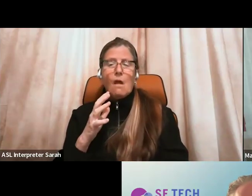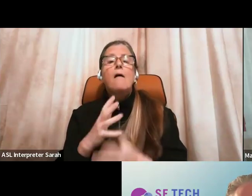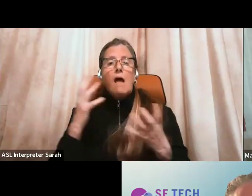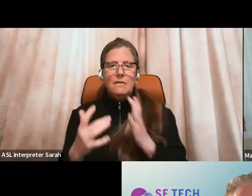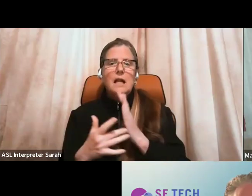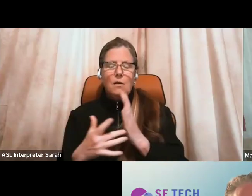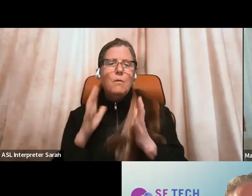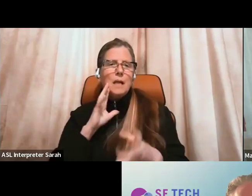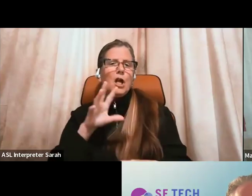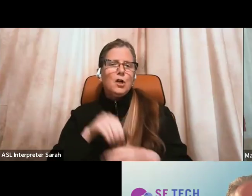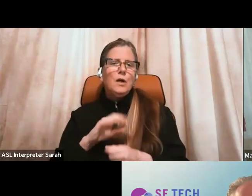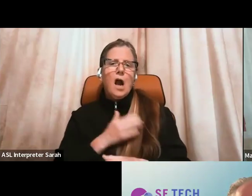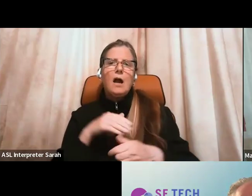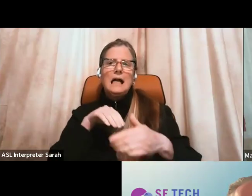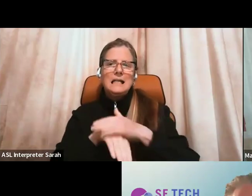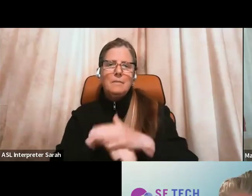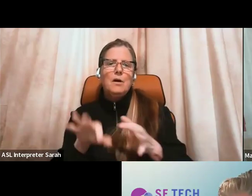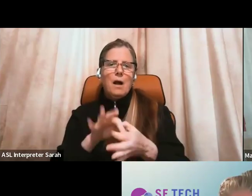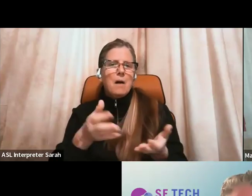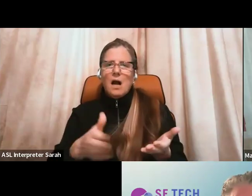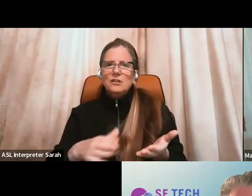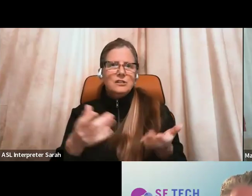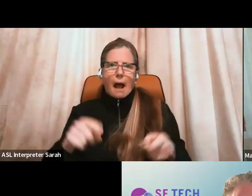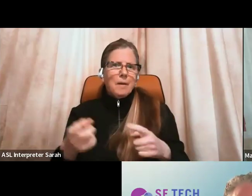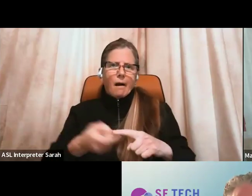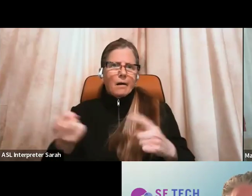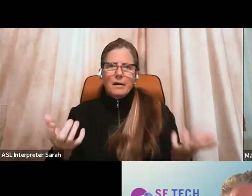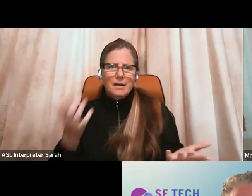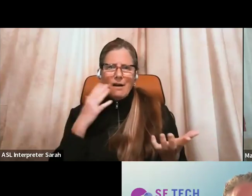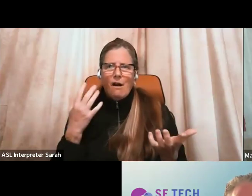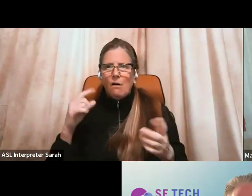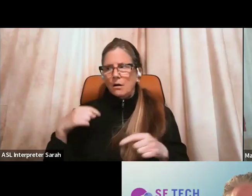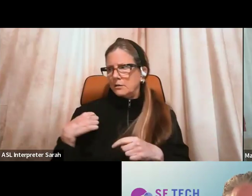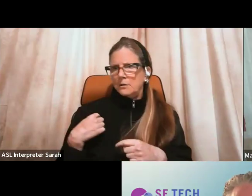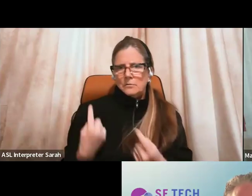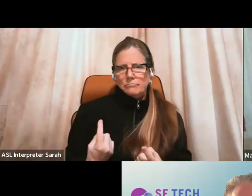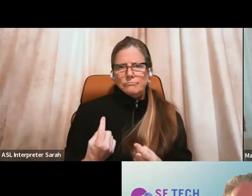products just sort of by default, right, as it's being updated over the past couple years,